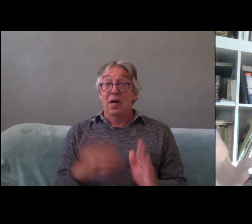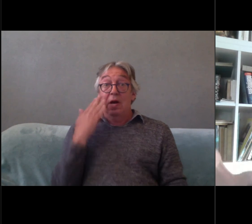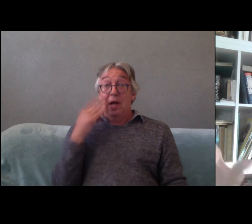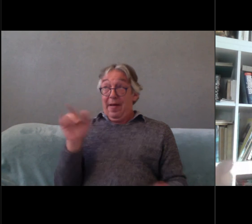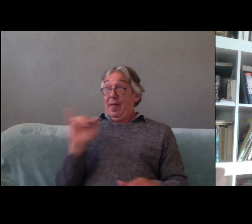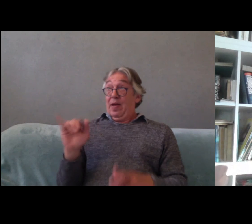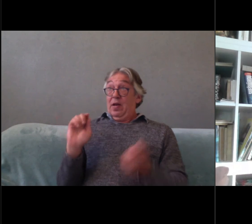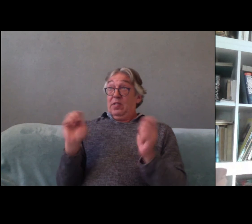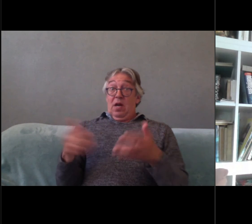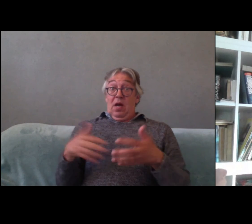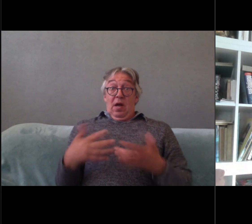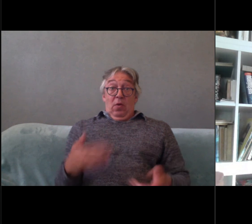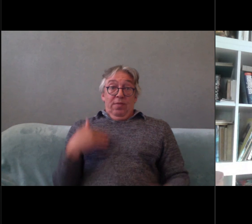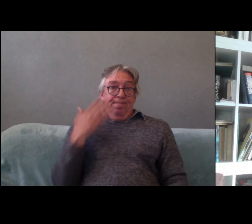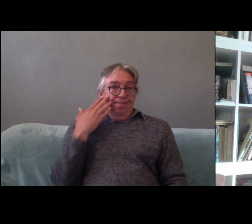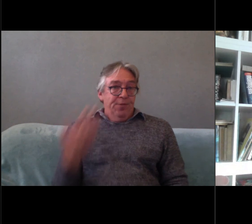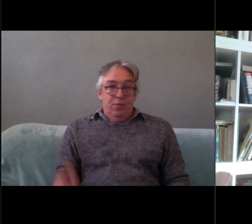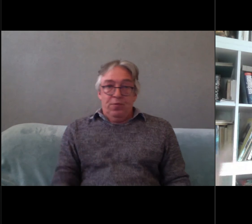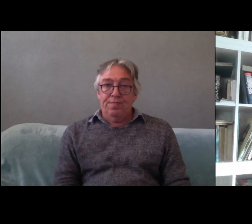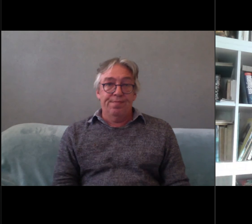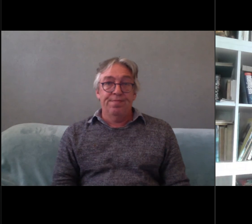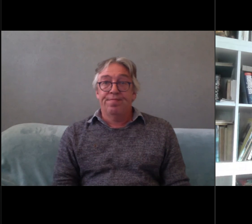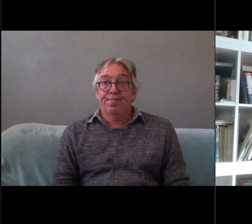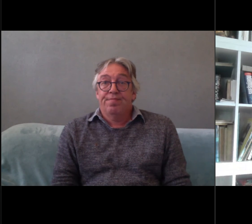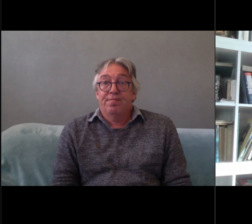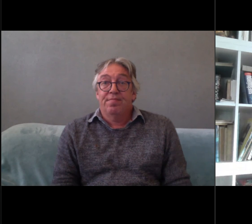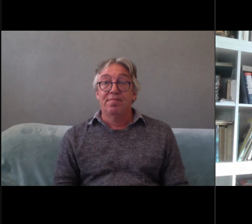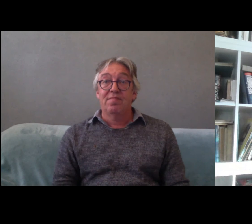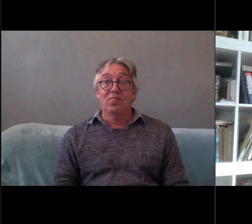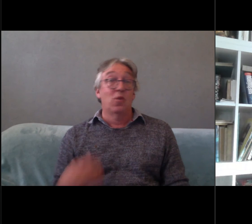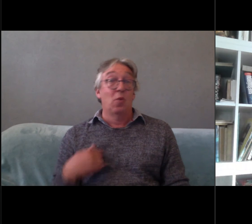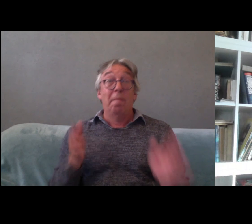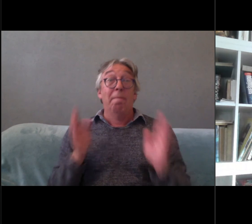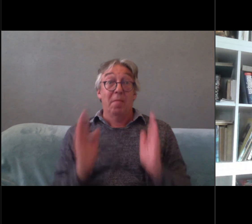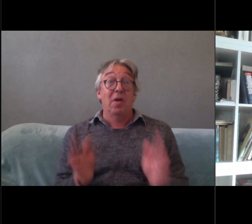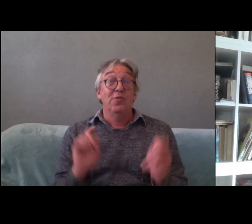but we should change it, otherwise it looks a bit funny and really bad.